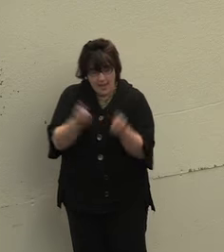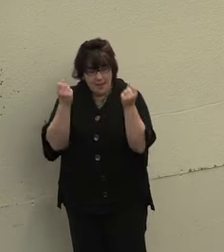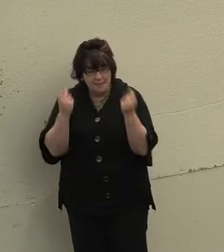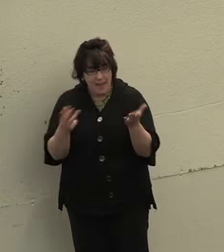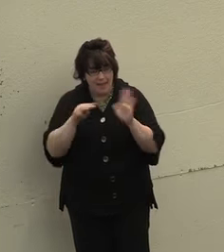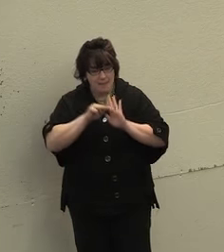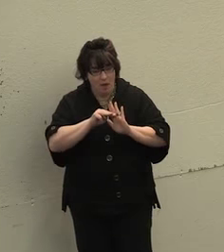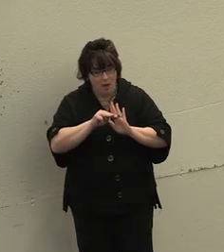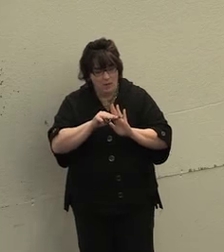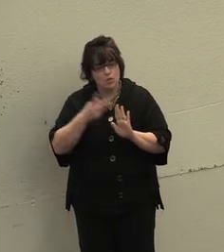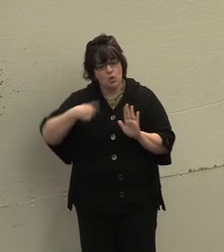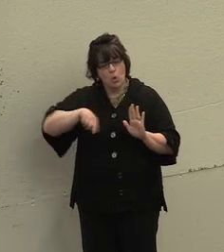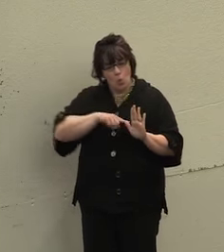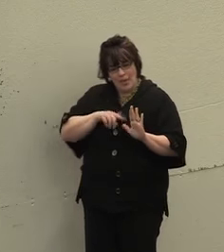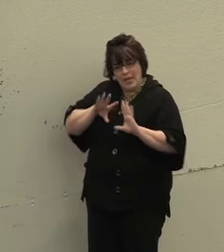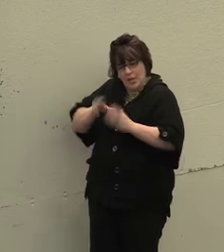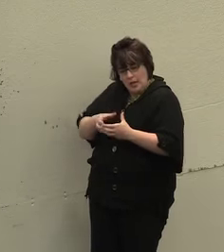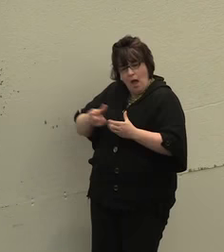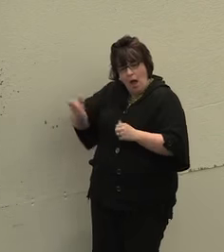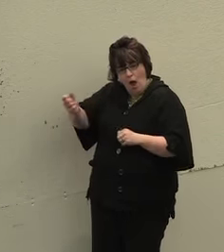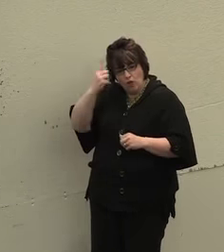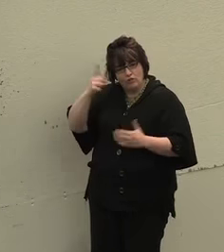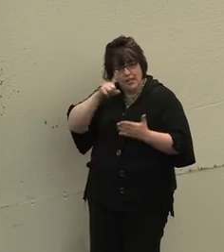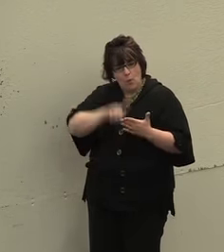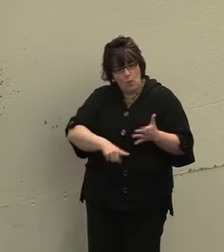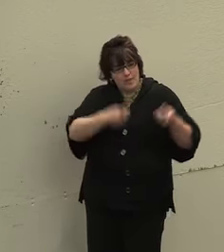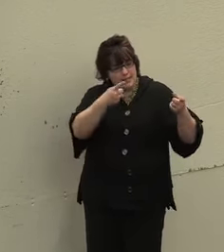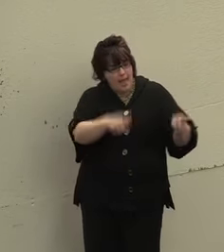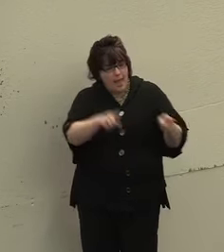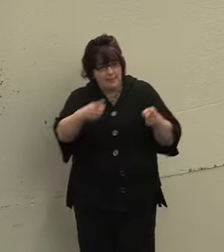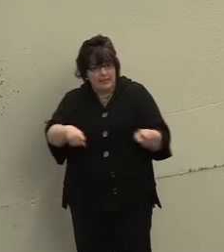understand what is happening generally in there.